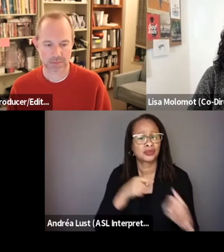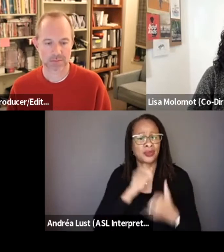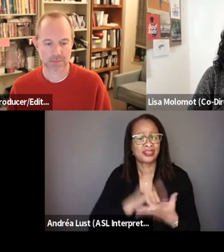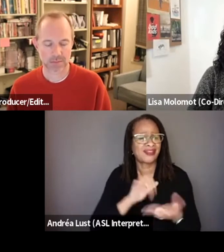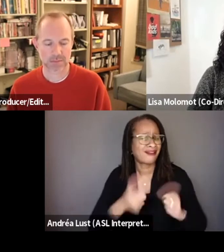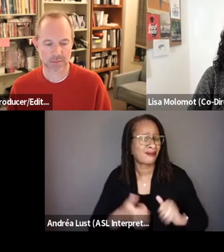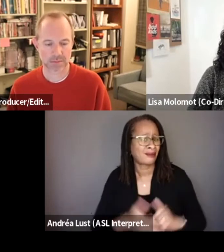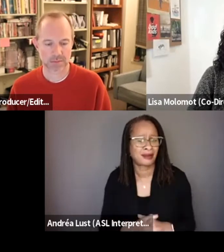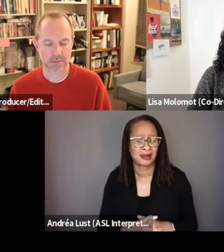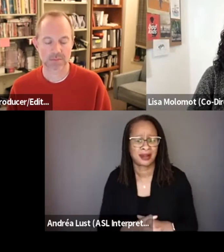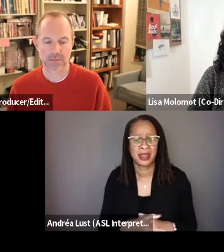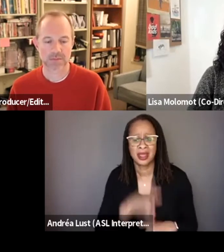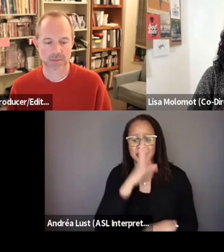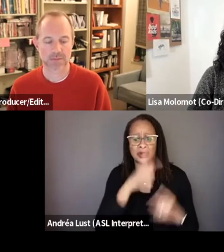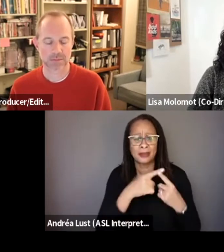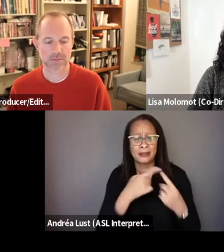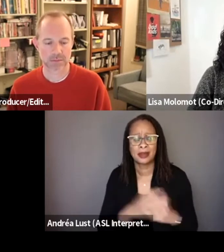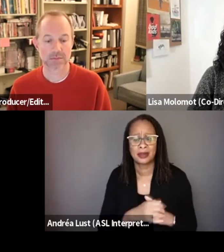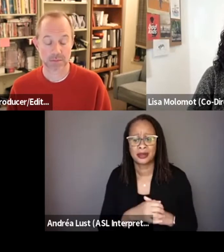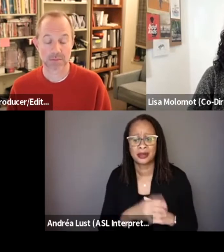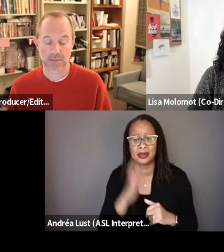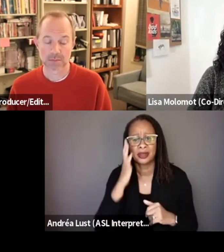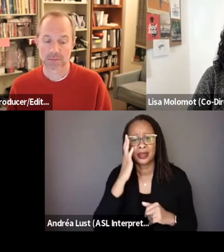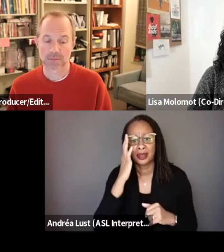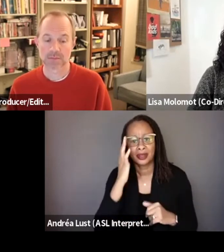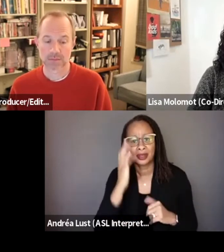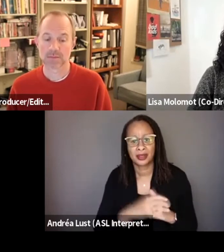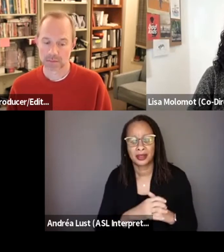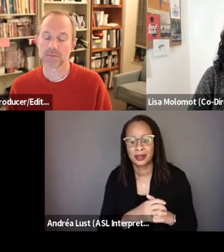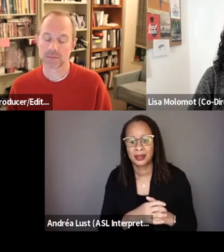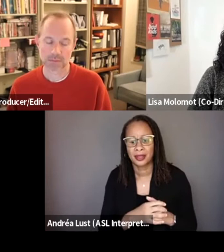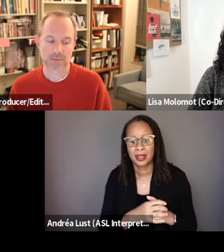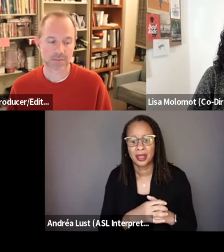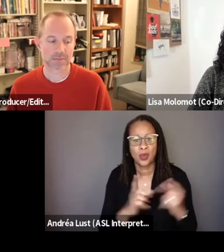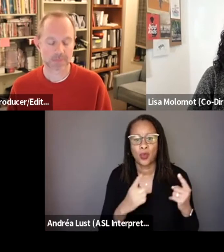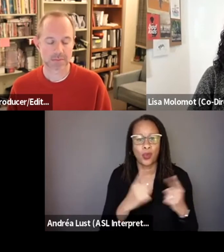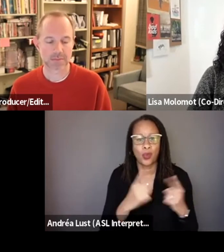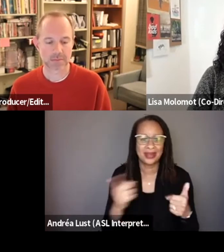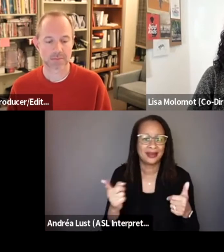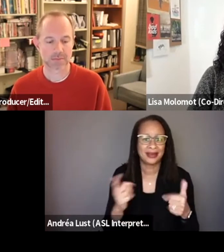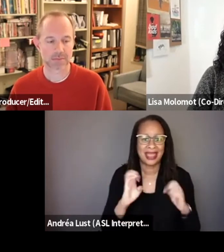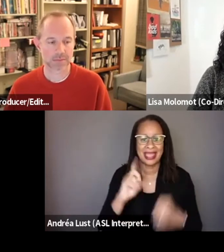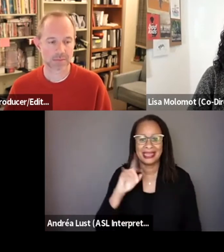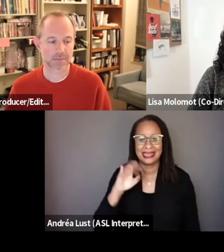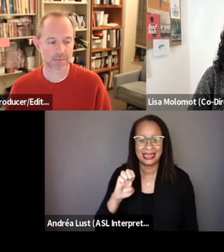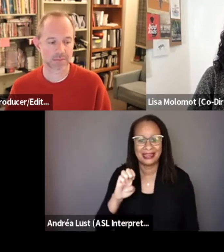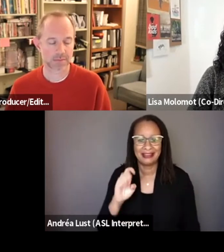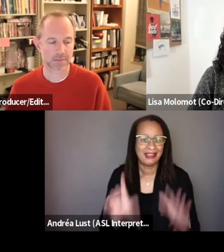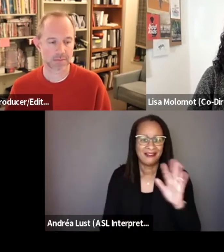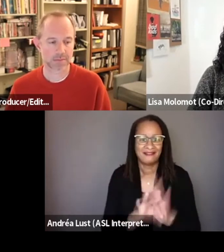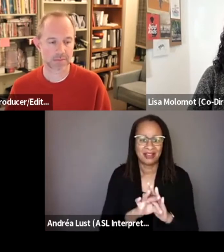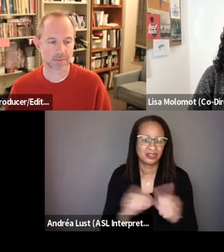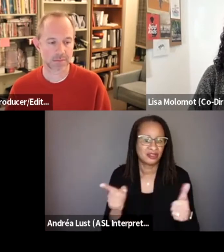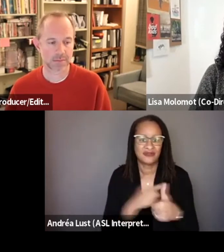I mean, I'm just talking about what Eddie comes across, if we could talk to that, that'd be great.